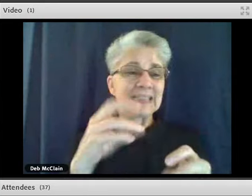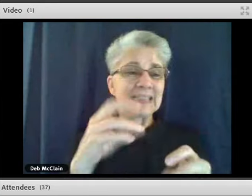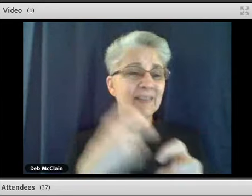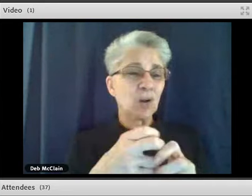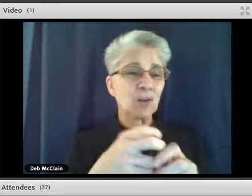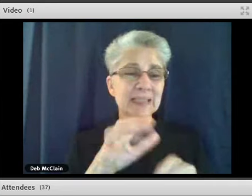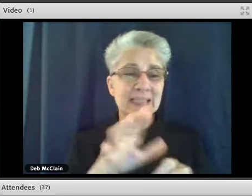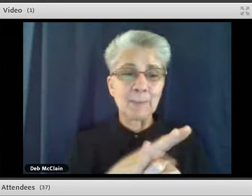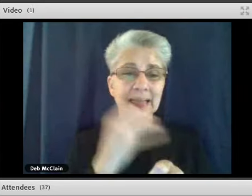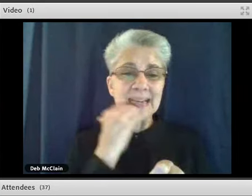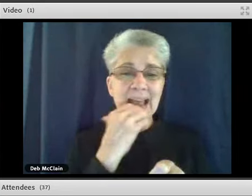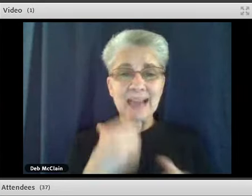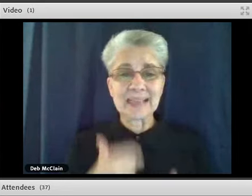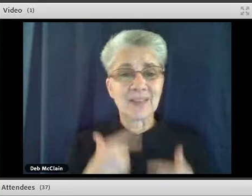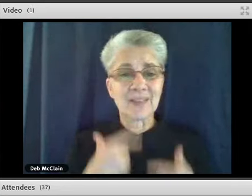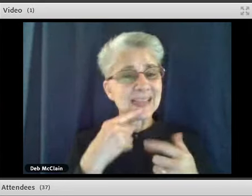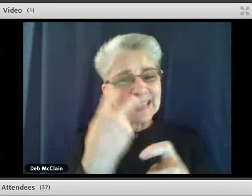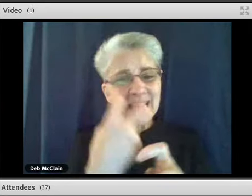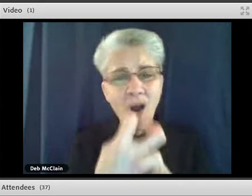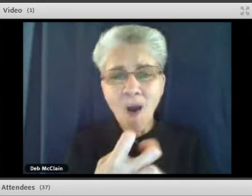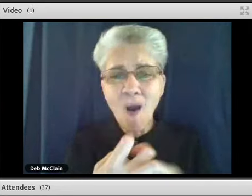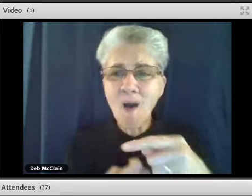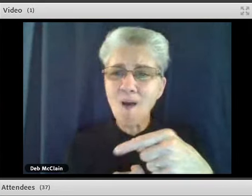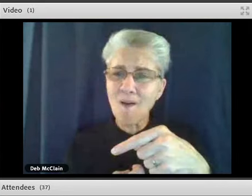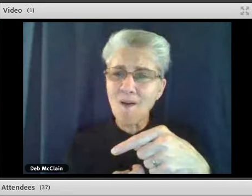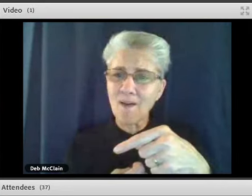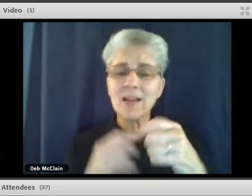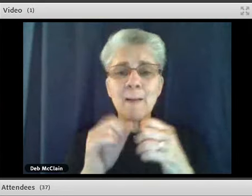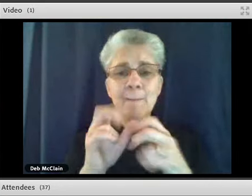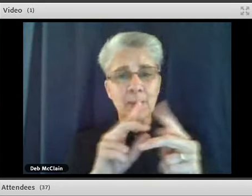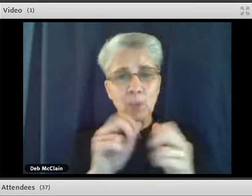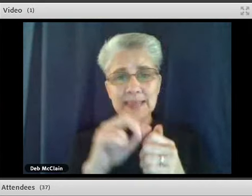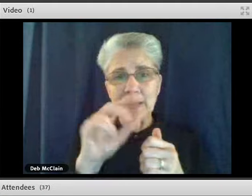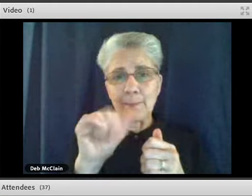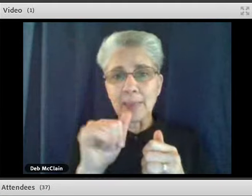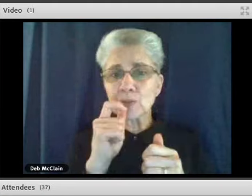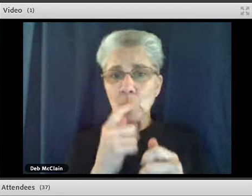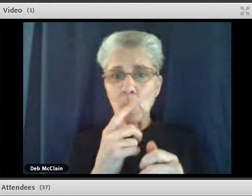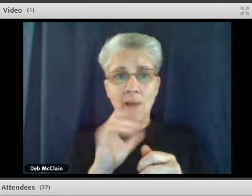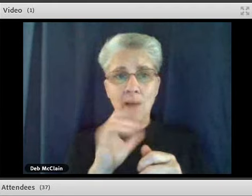in completing daily activities. That's hard. That's hard for people with a disability,